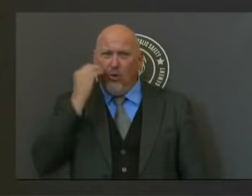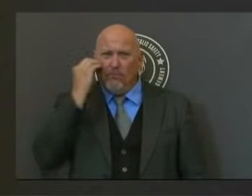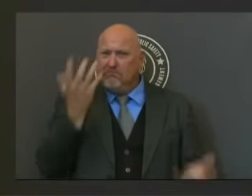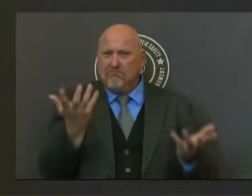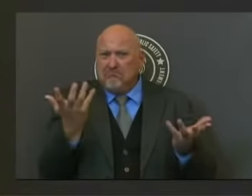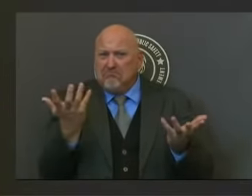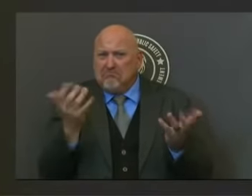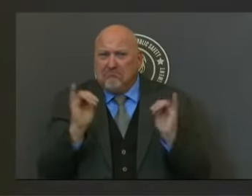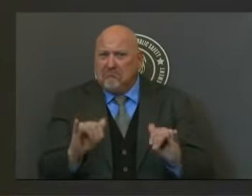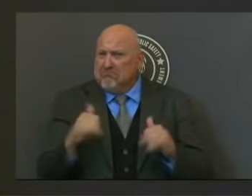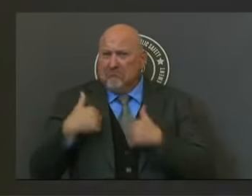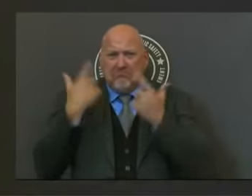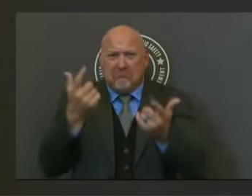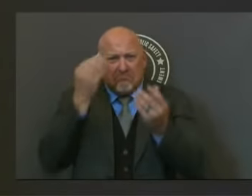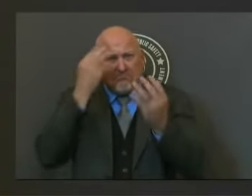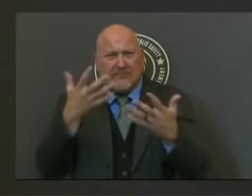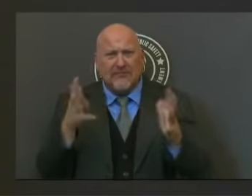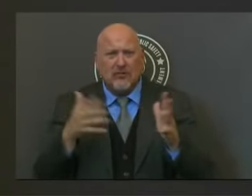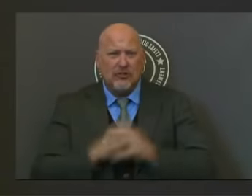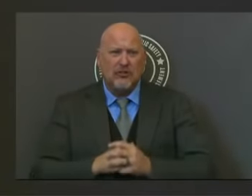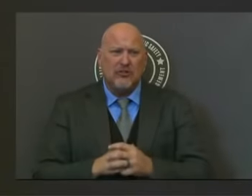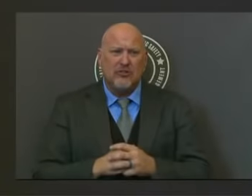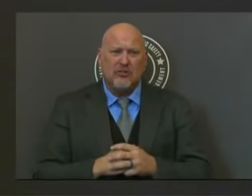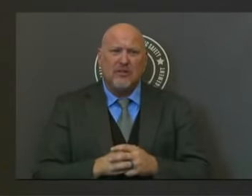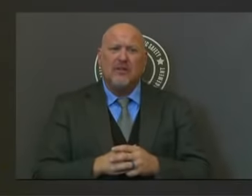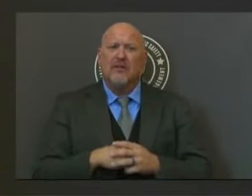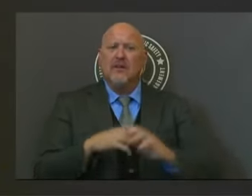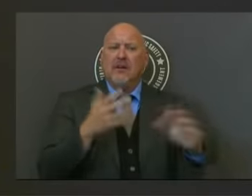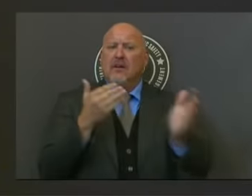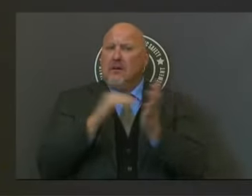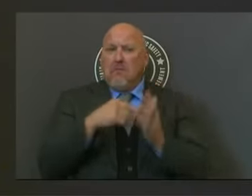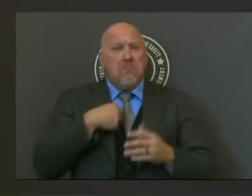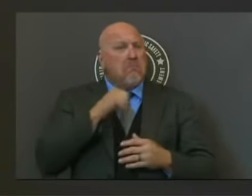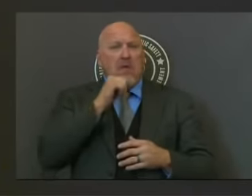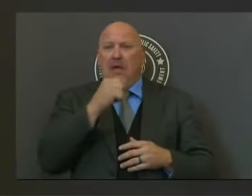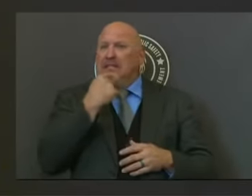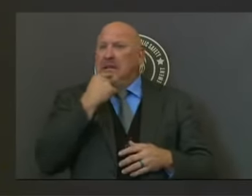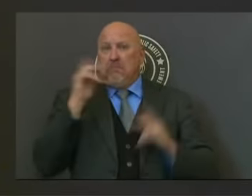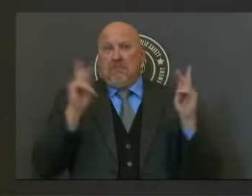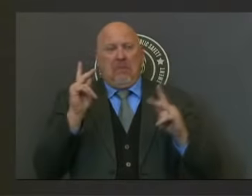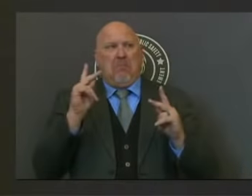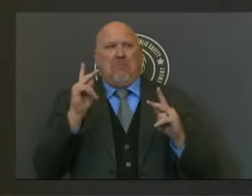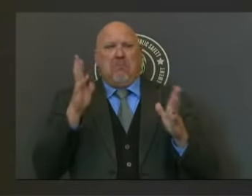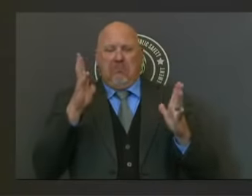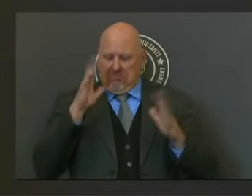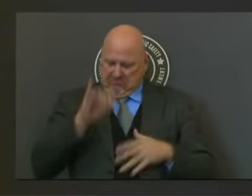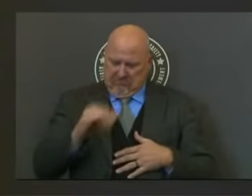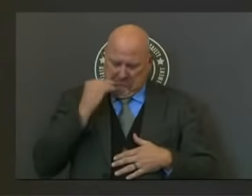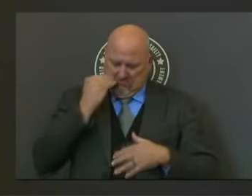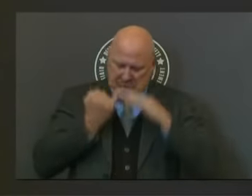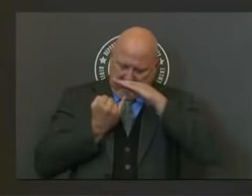for promoting isolation